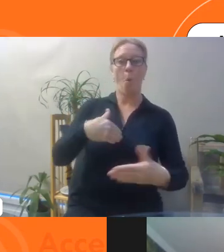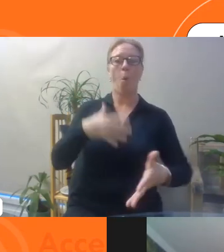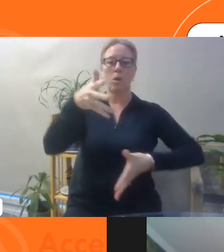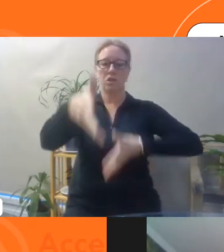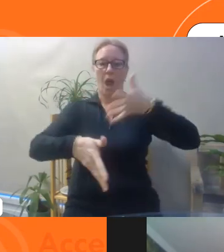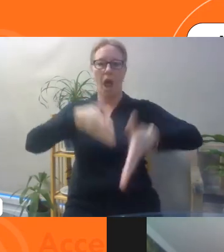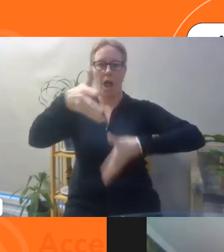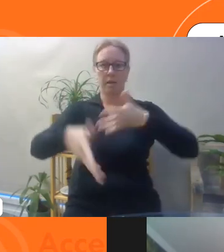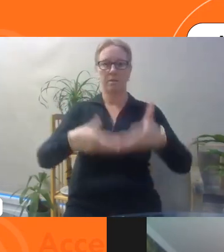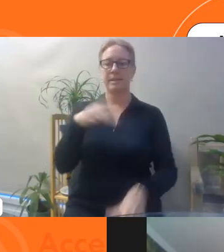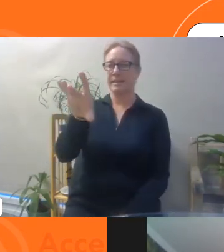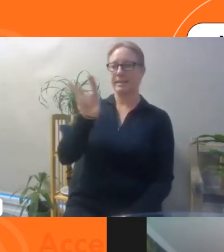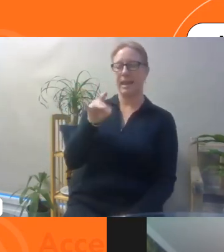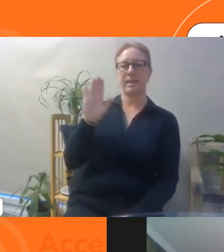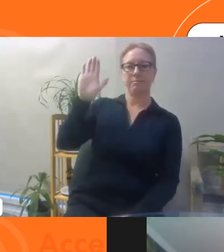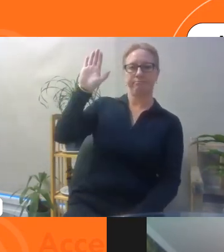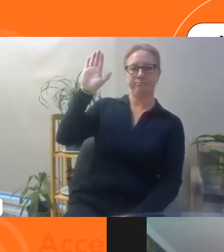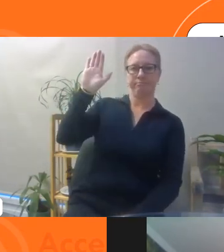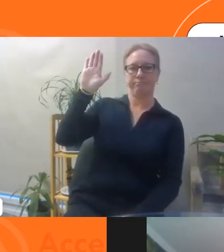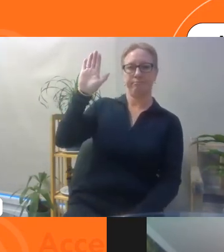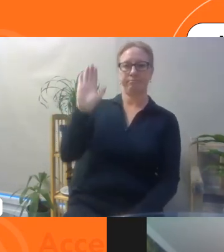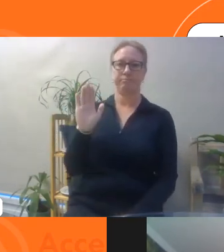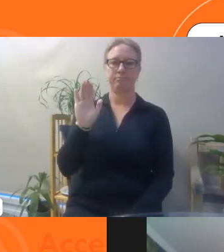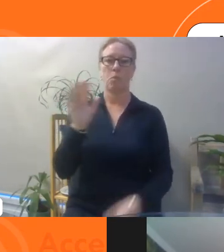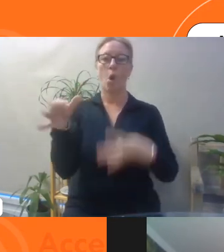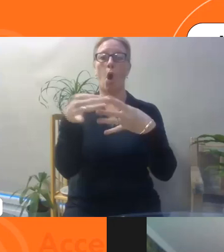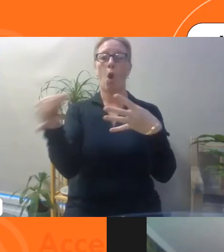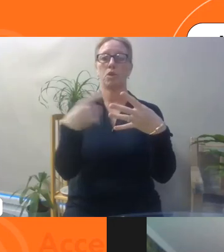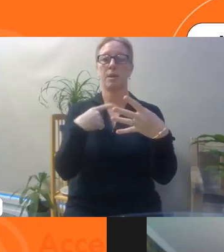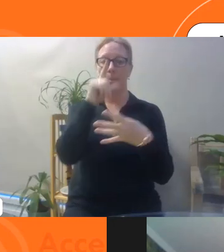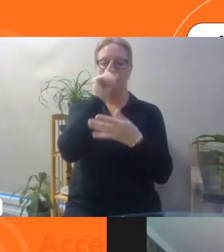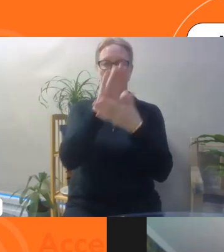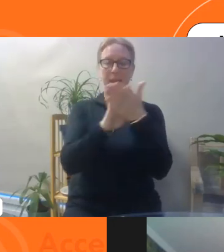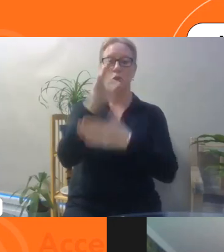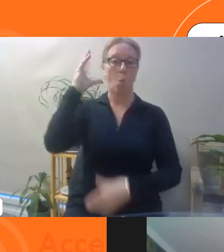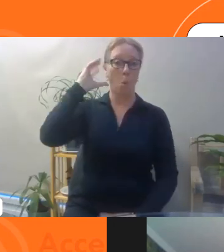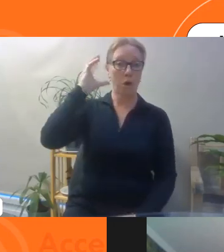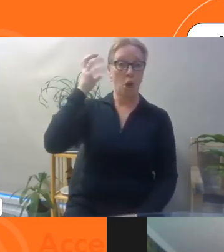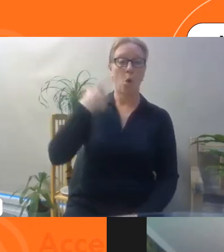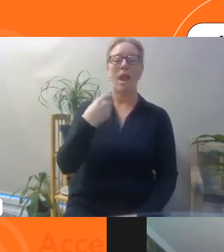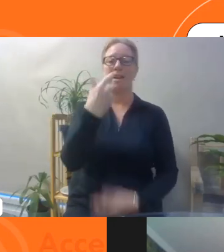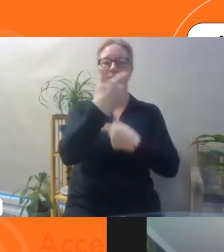select the raised hand option to enable your audio and video. We